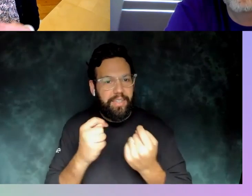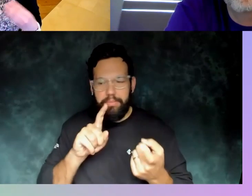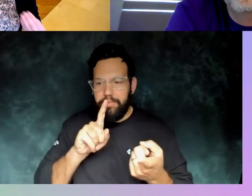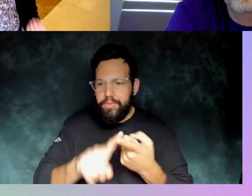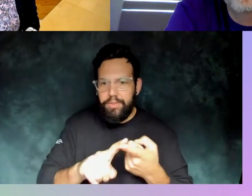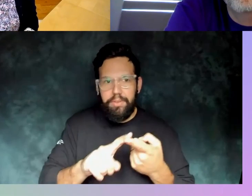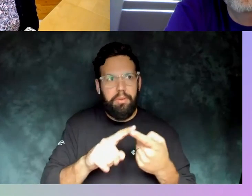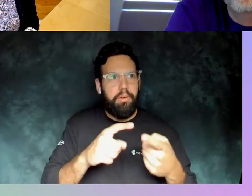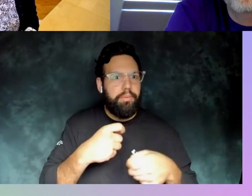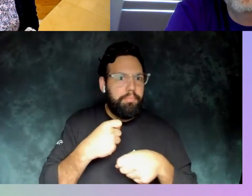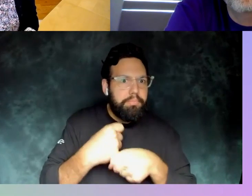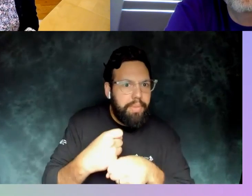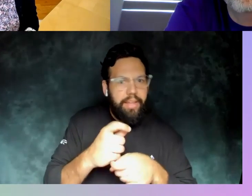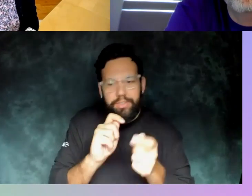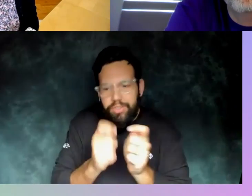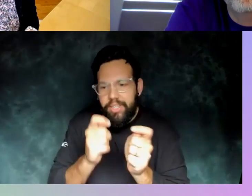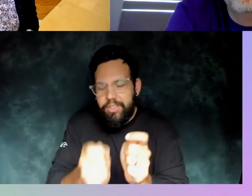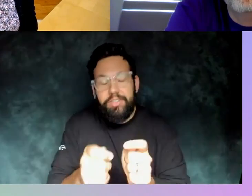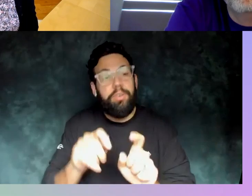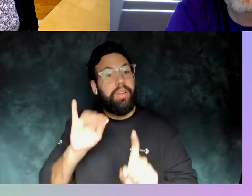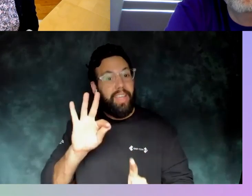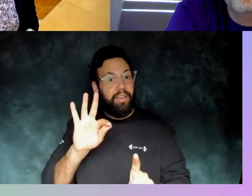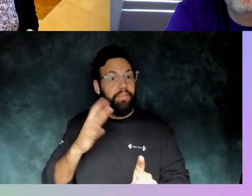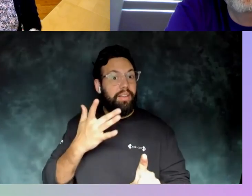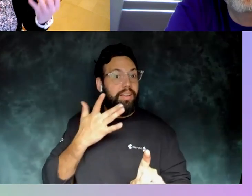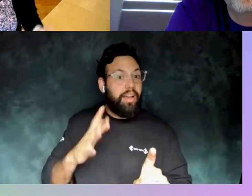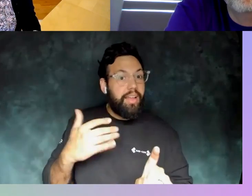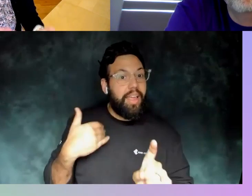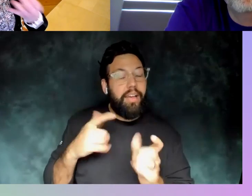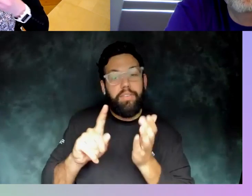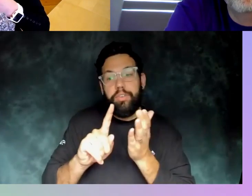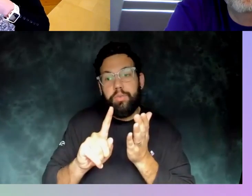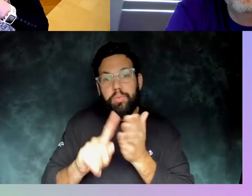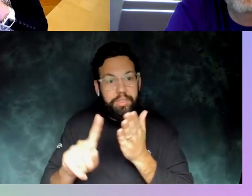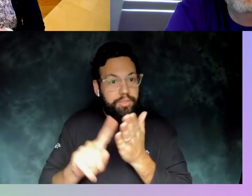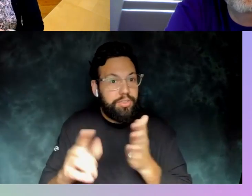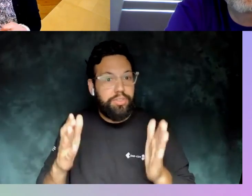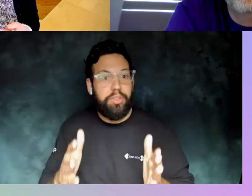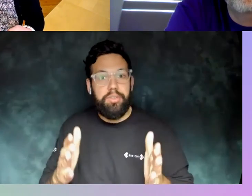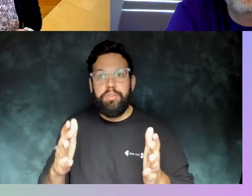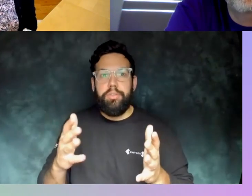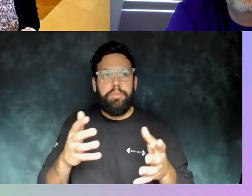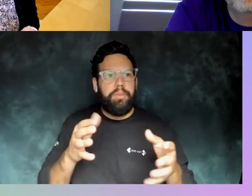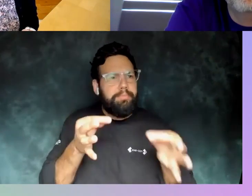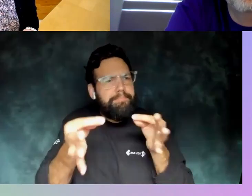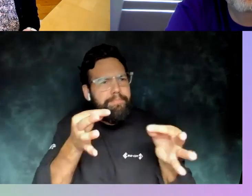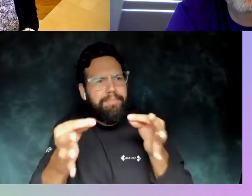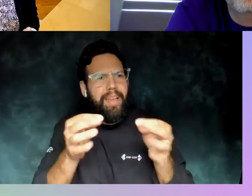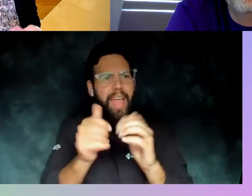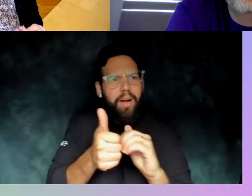you. Teach me your ways because I want to know. But for the majority of teams and individuals, you feel more comfortable in one space